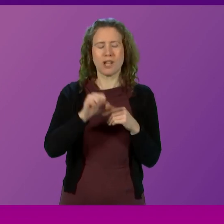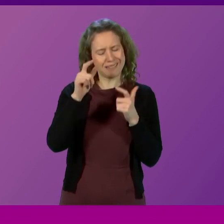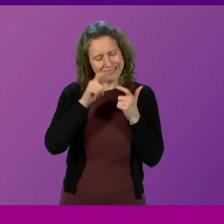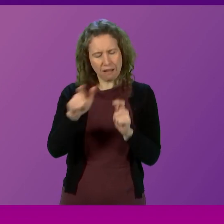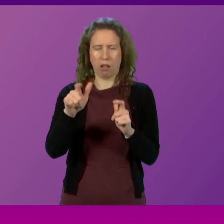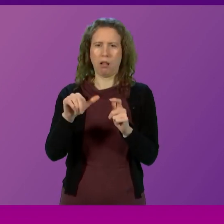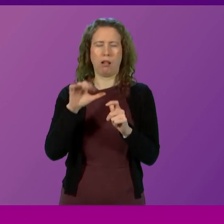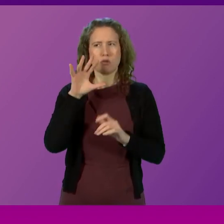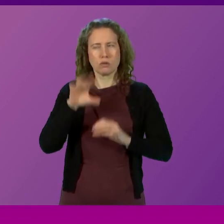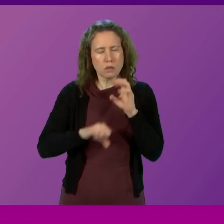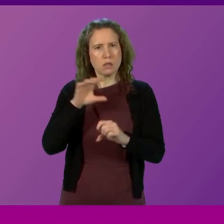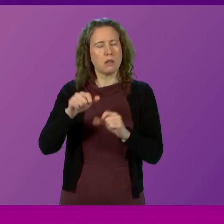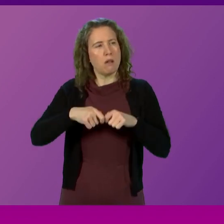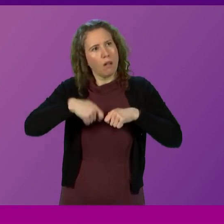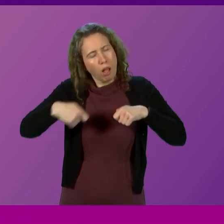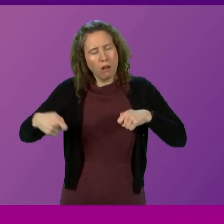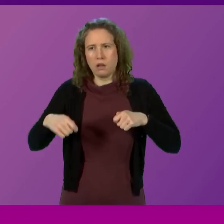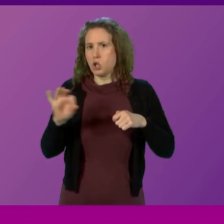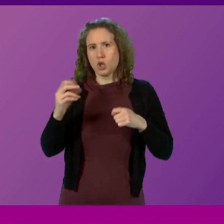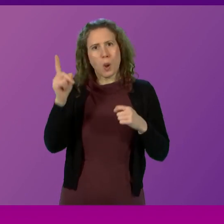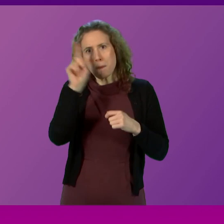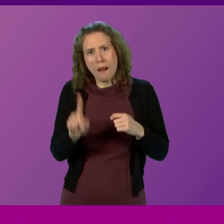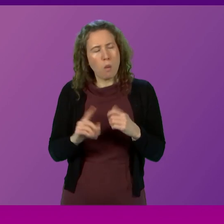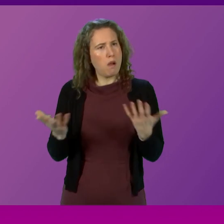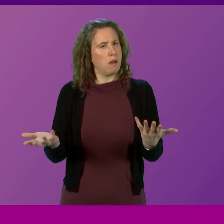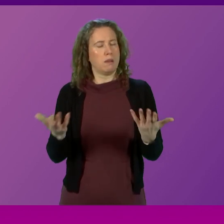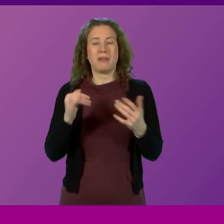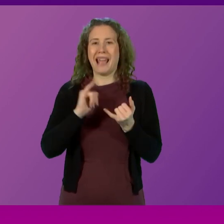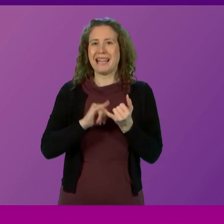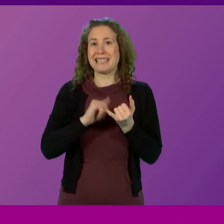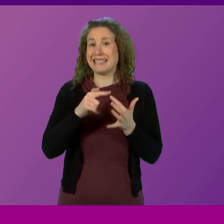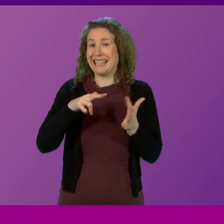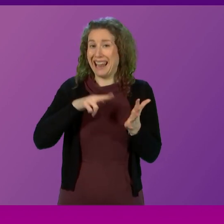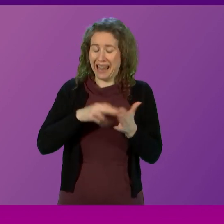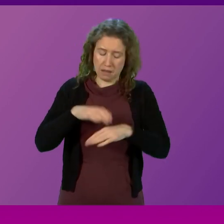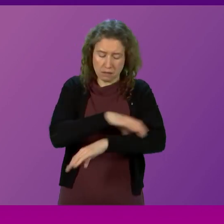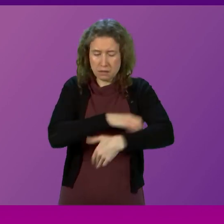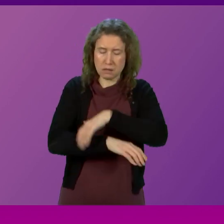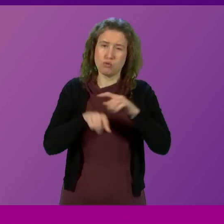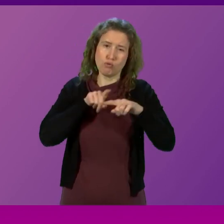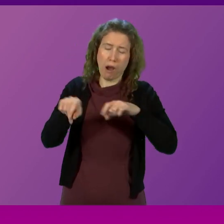experience an extended loss of power. SSEN is making every effort to restore supplies,